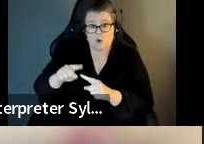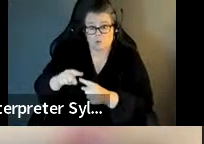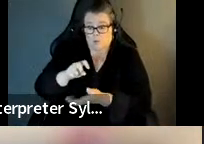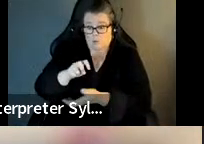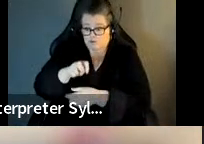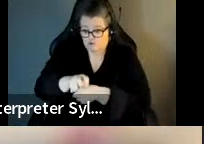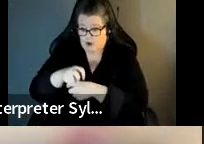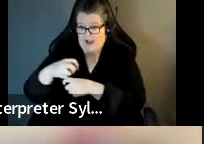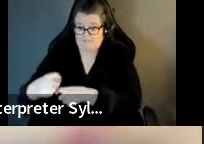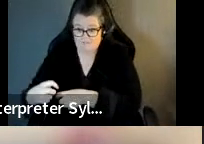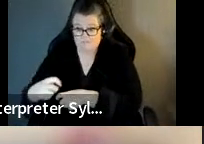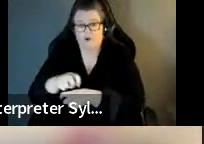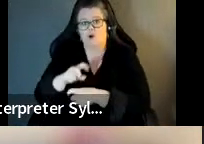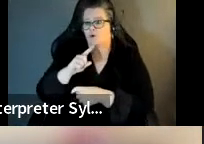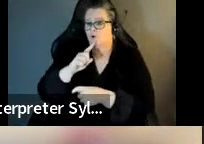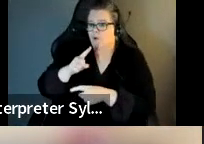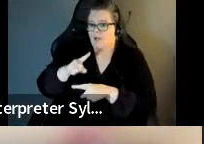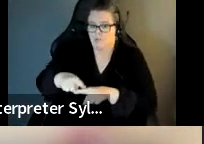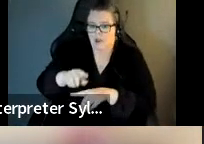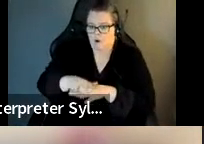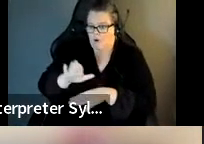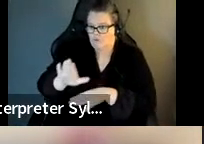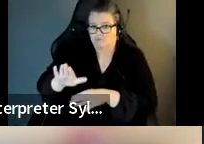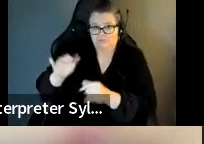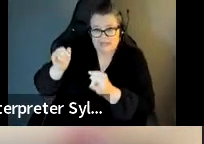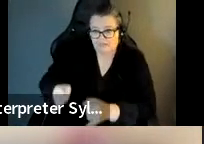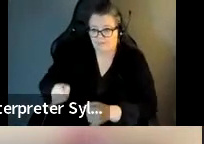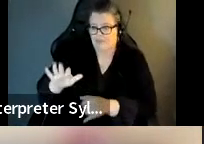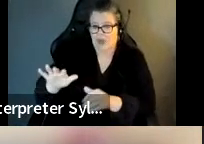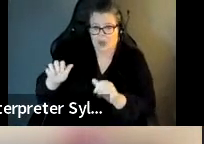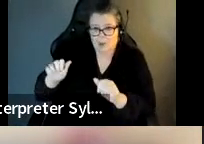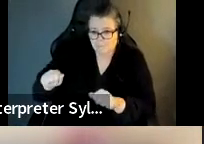individual abilities and methods, as well as the equipment characteristics, such as